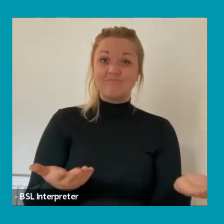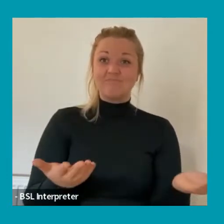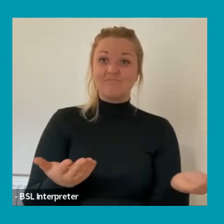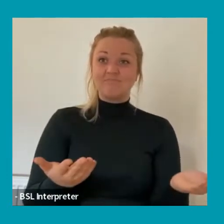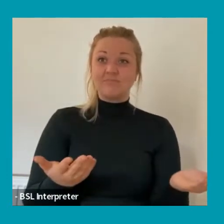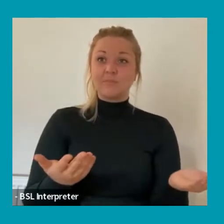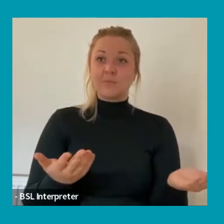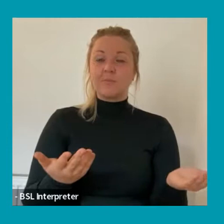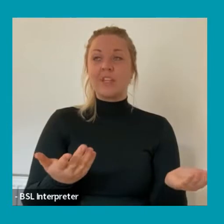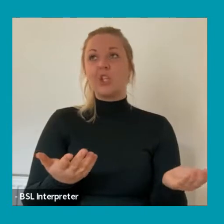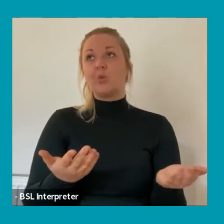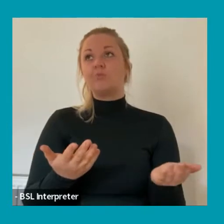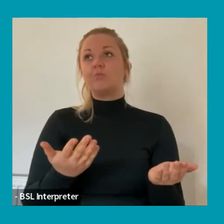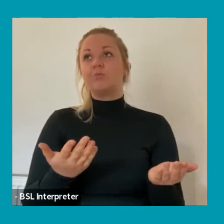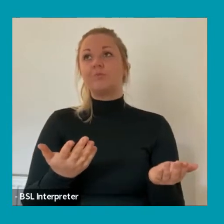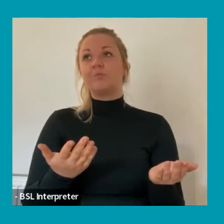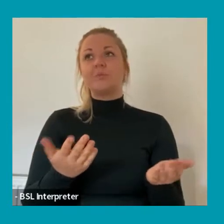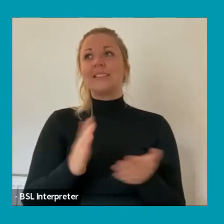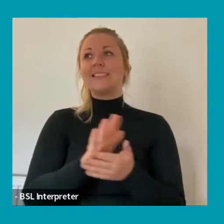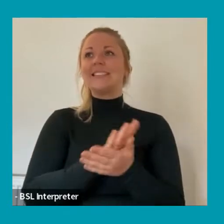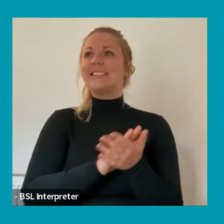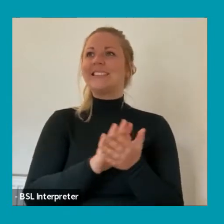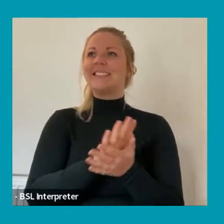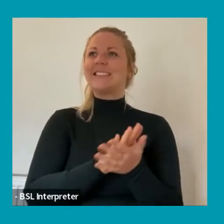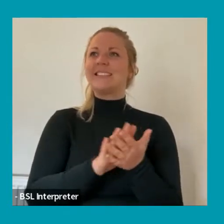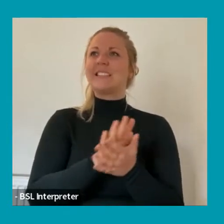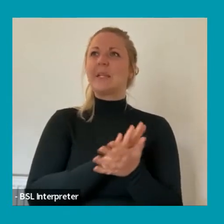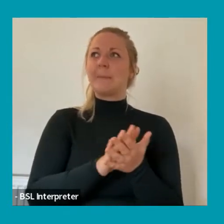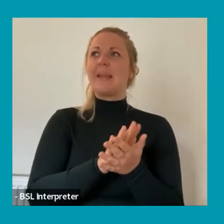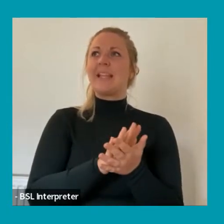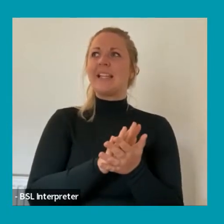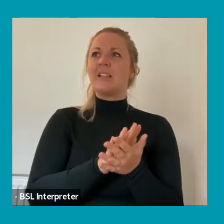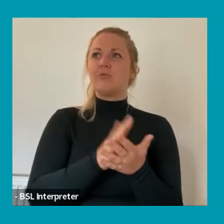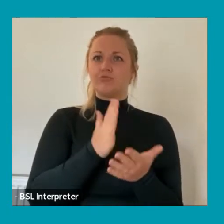That's not to say that there isn't a huge place for allies. There is.